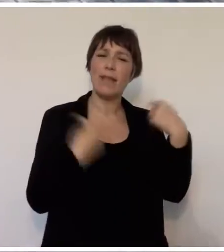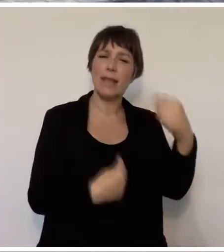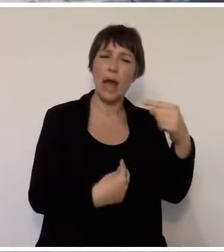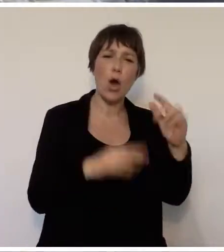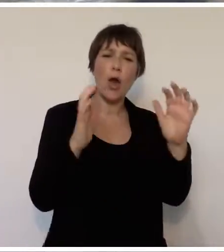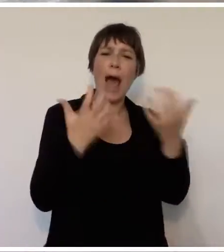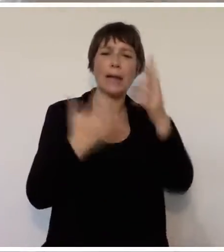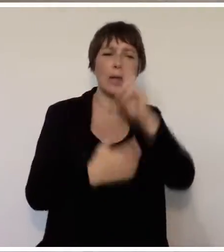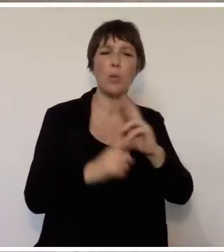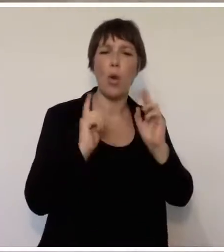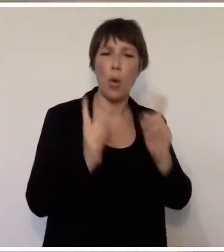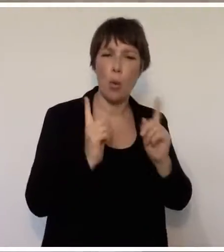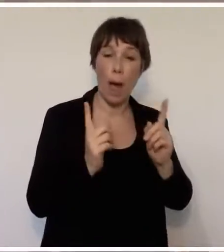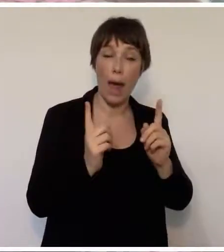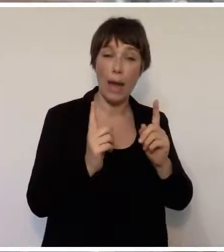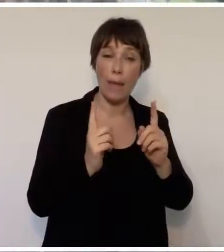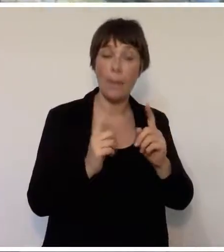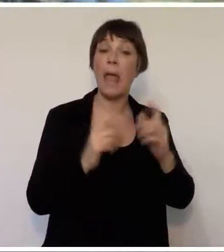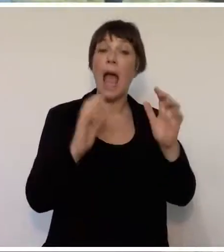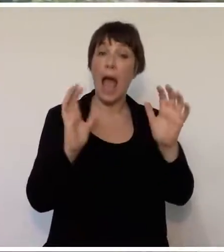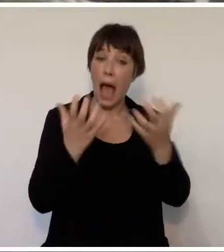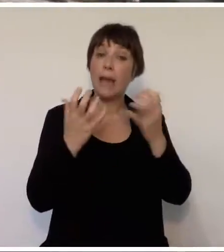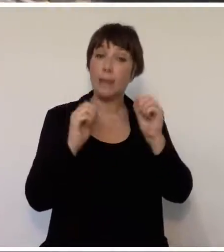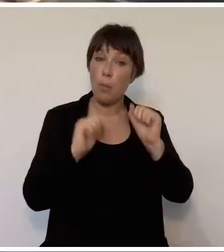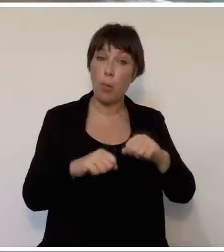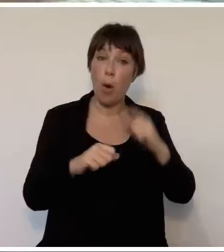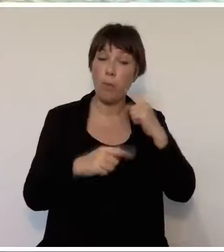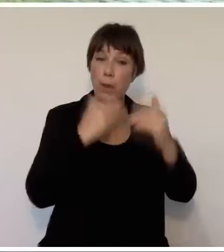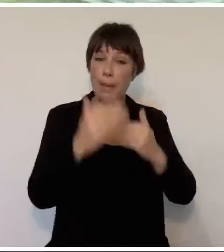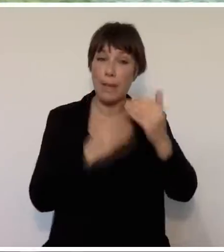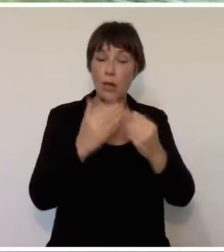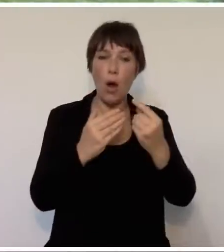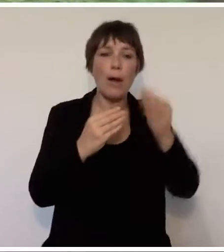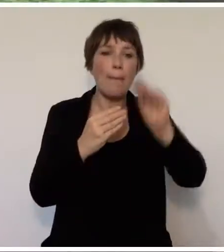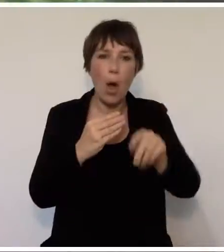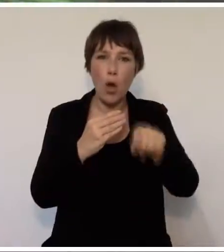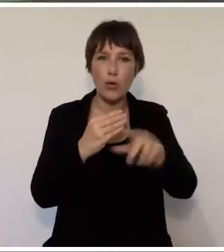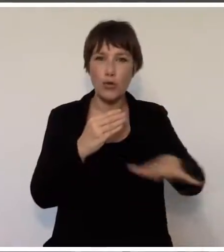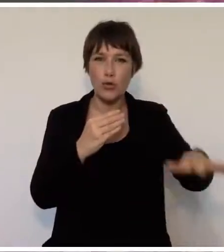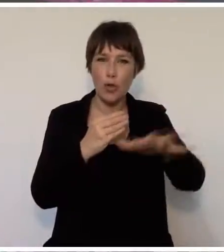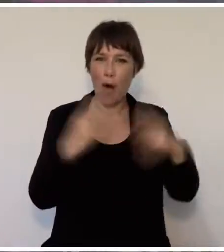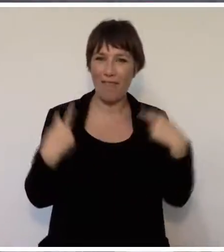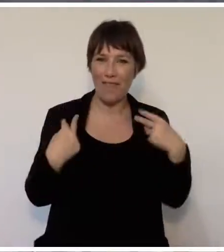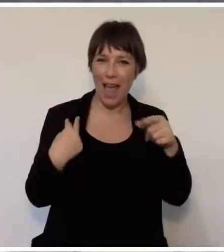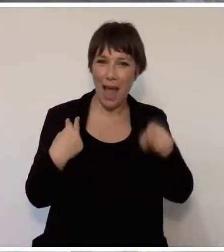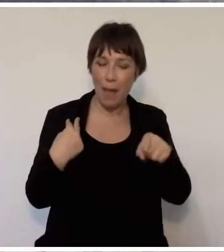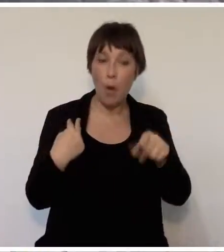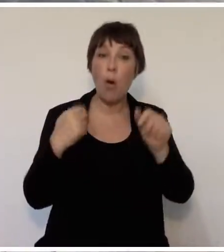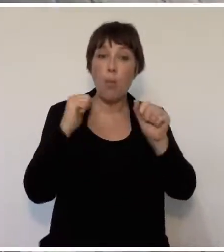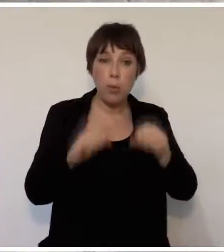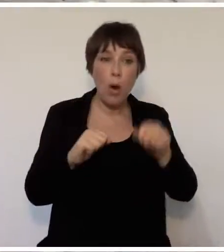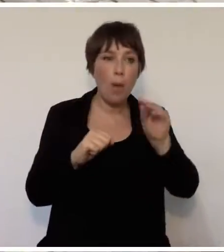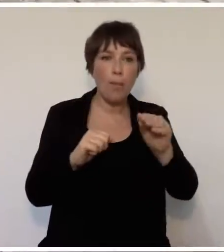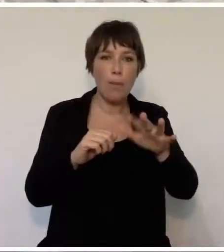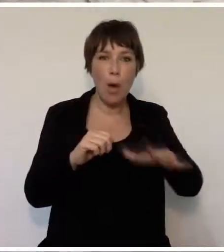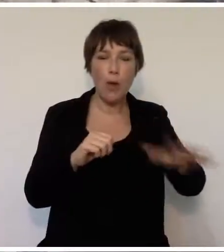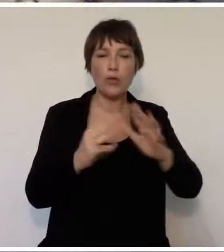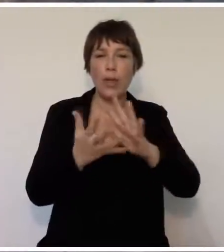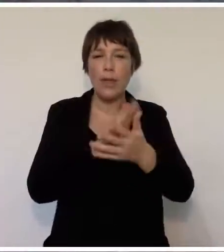in 2020 during which groups of young people in europe investigated therole of arts in the